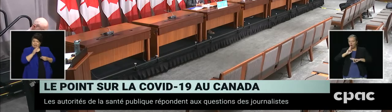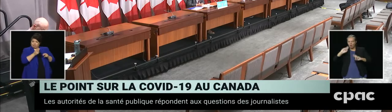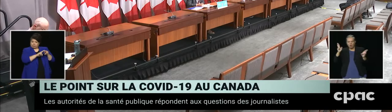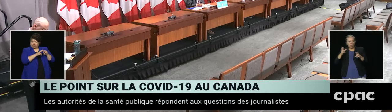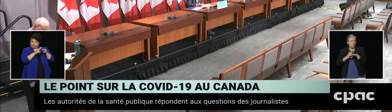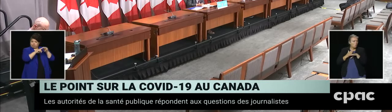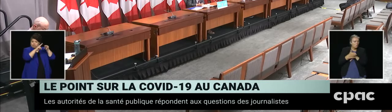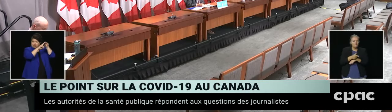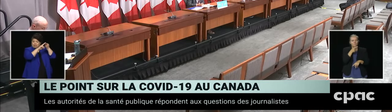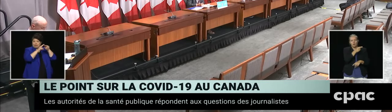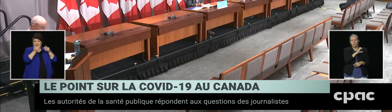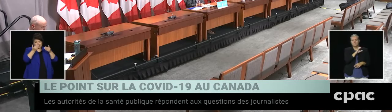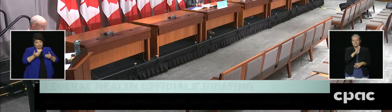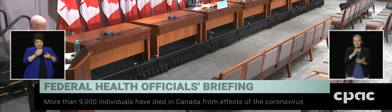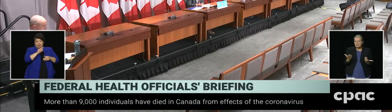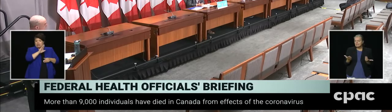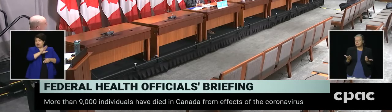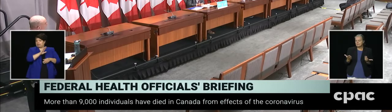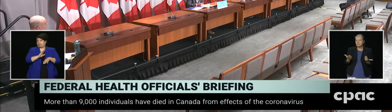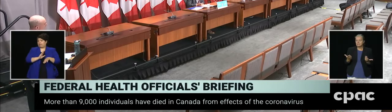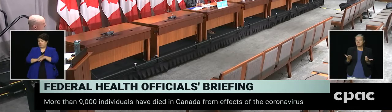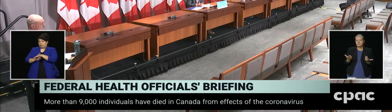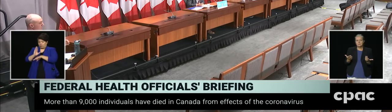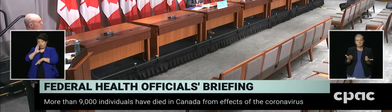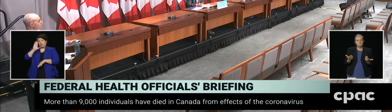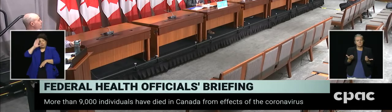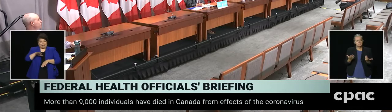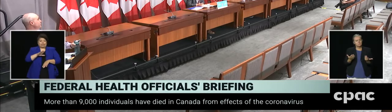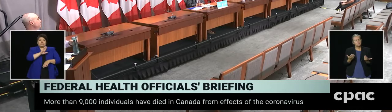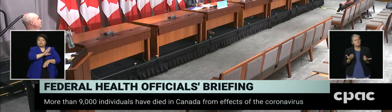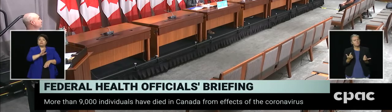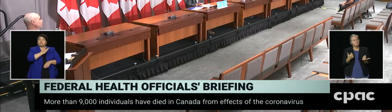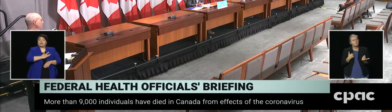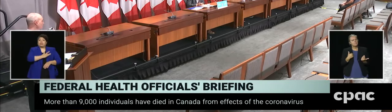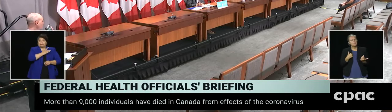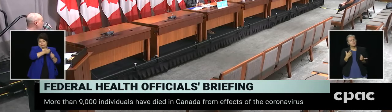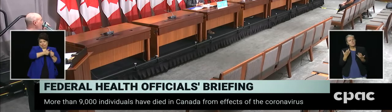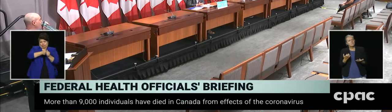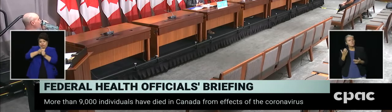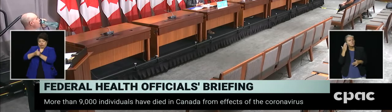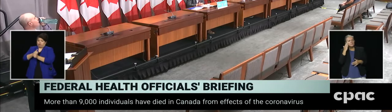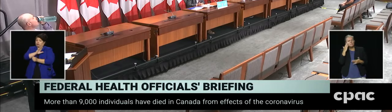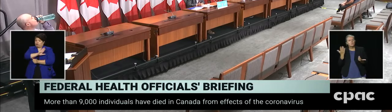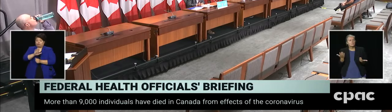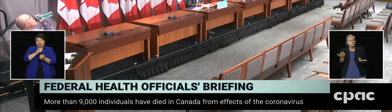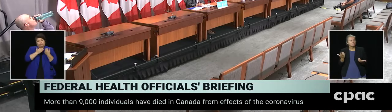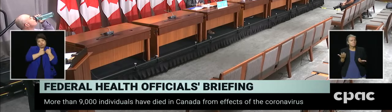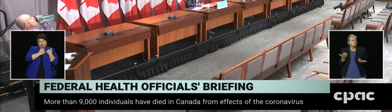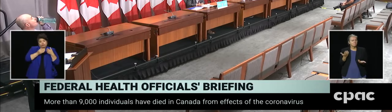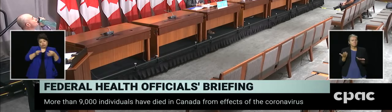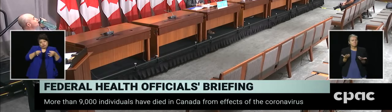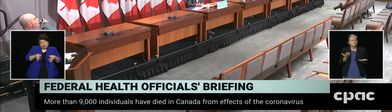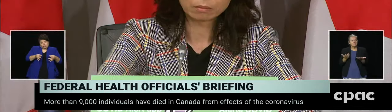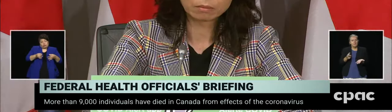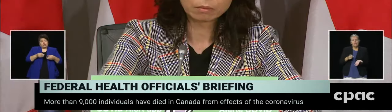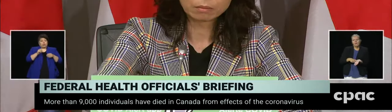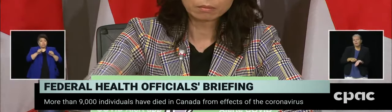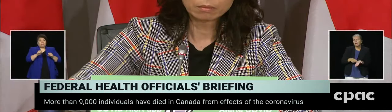CONCERNED ENOUGH ABOUT THE GROWING CASE COUNTS THAT WE WOULD ADVISE -- EVEN THOUGH I KNOW THE INDIVIDUAL